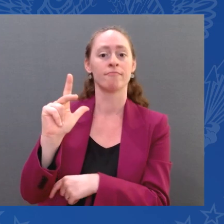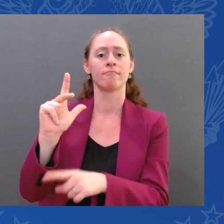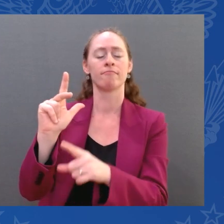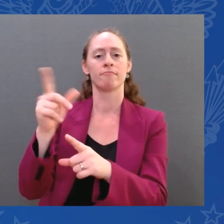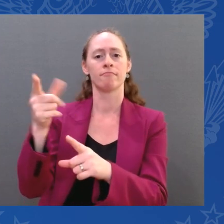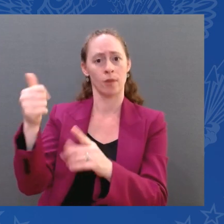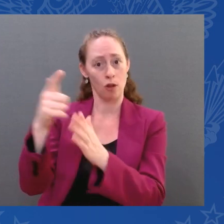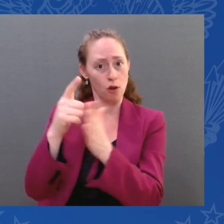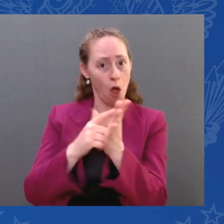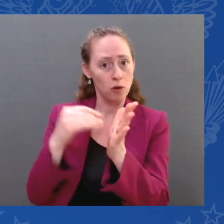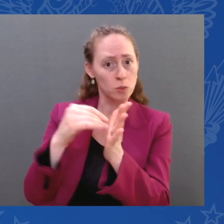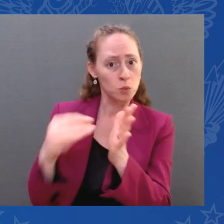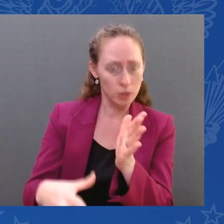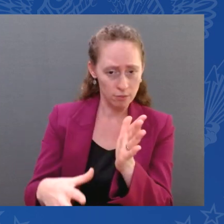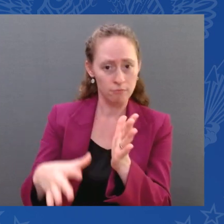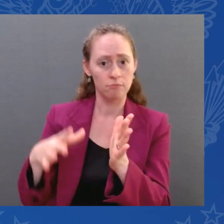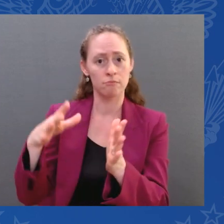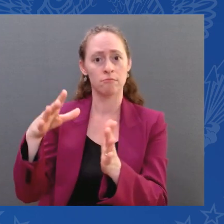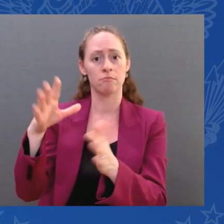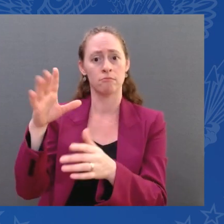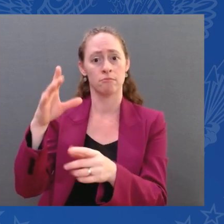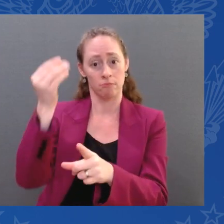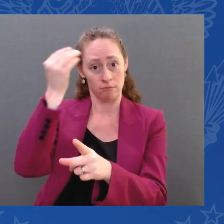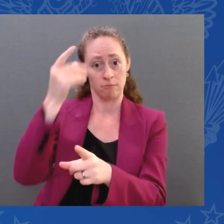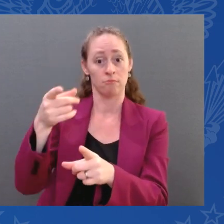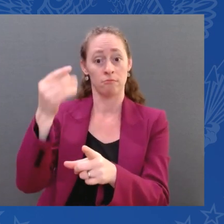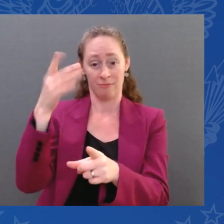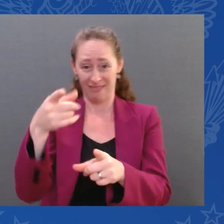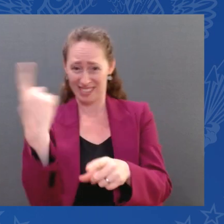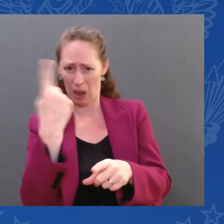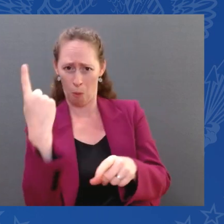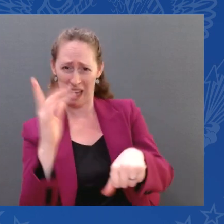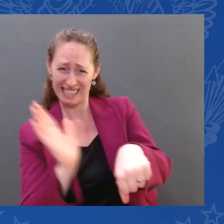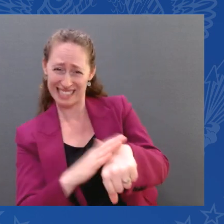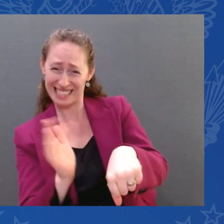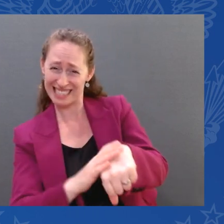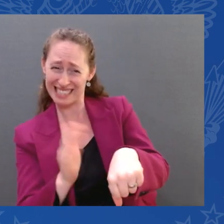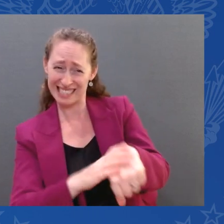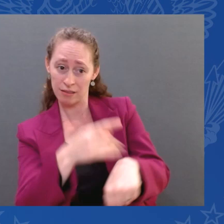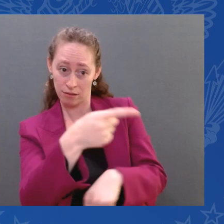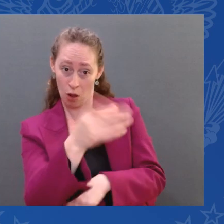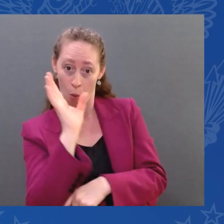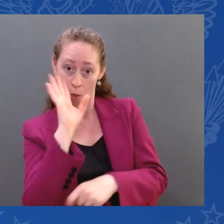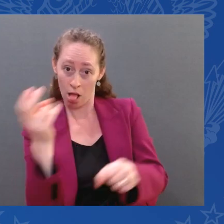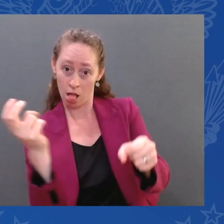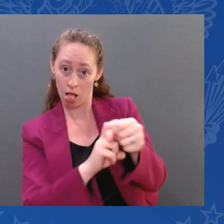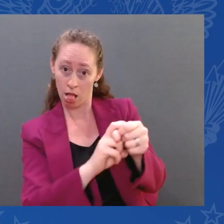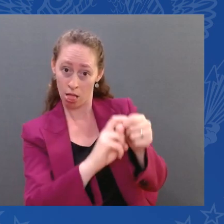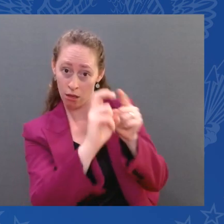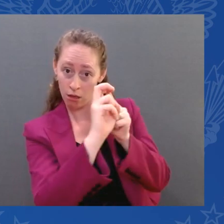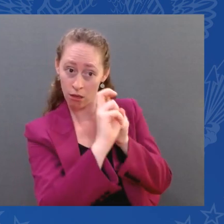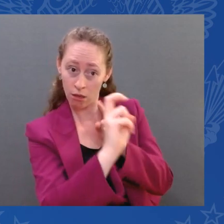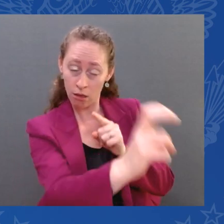she organized across the South. She replied, and I quote, We all signed our last will and testament before they left.